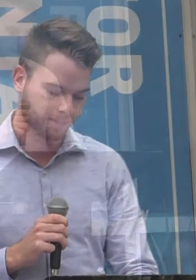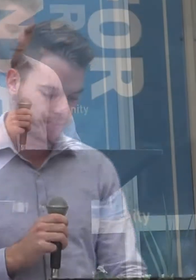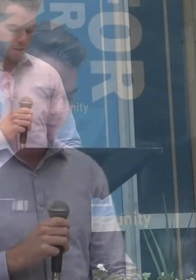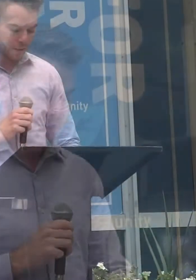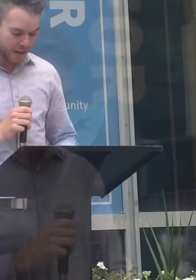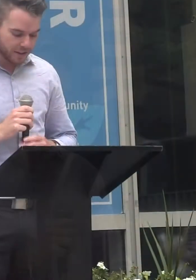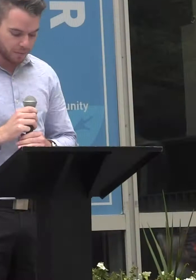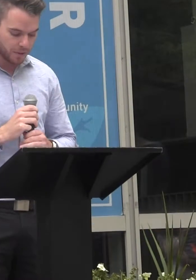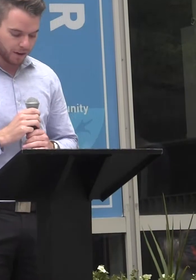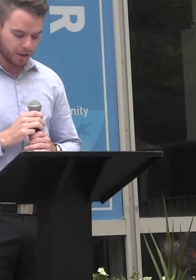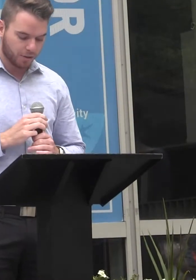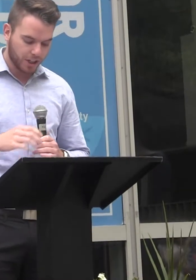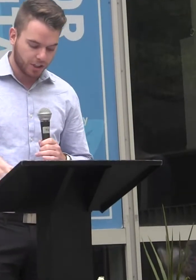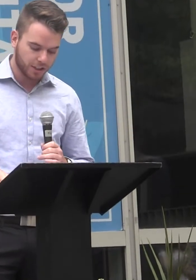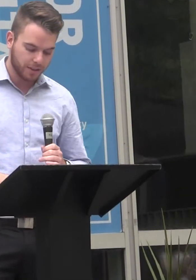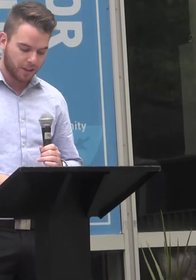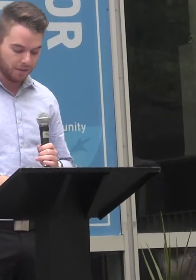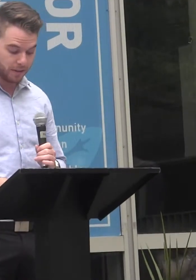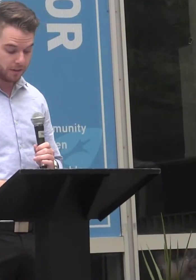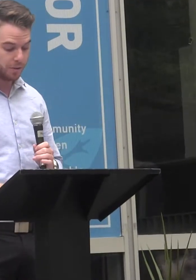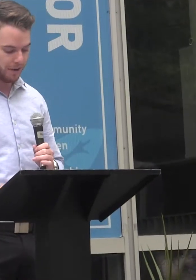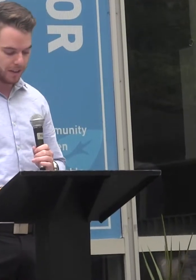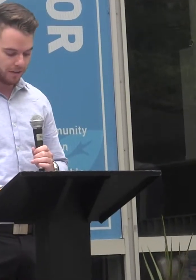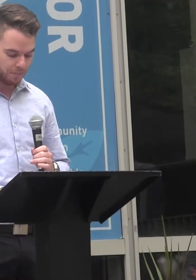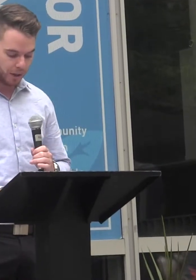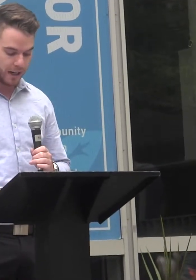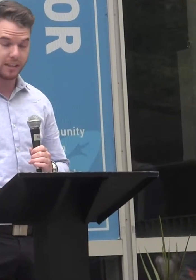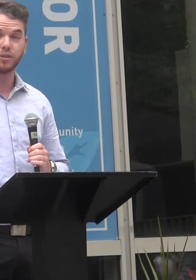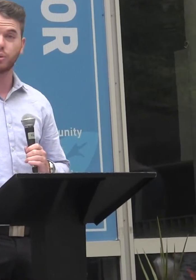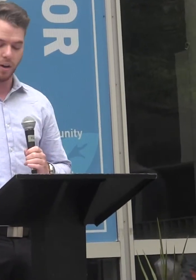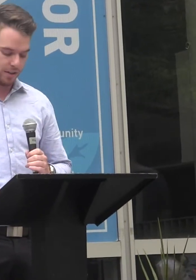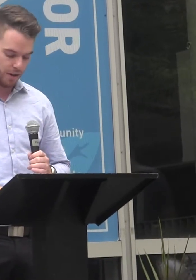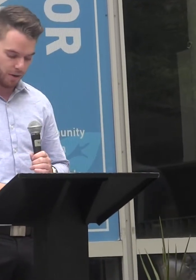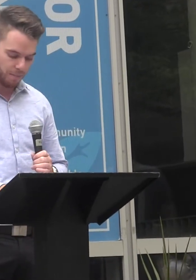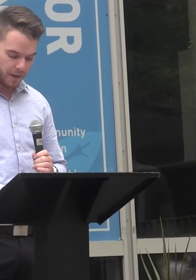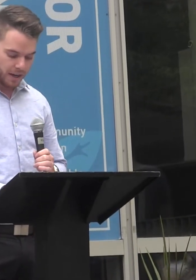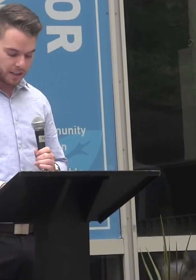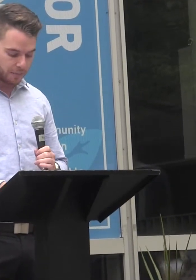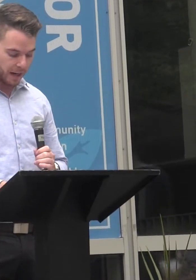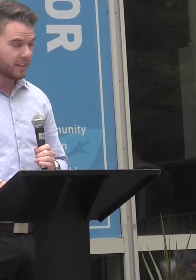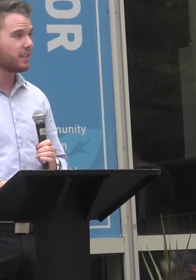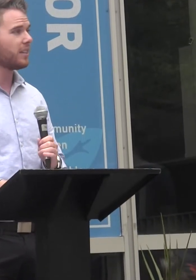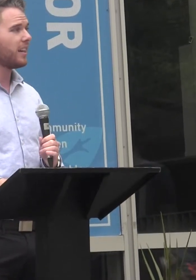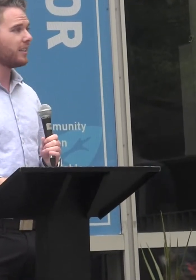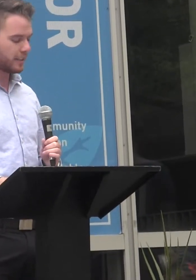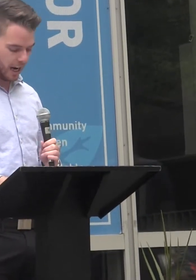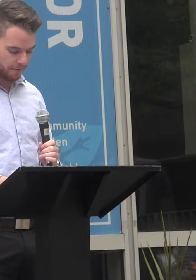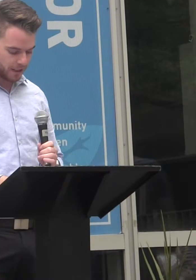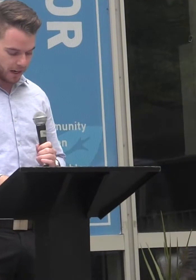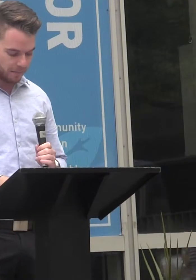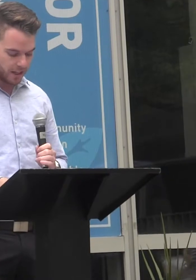Ryerson was very gracious to have given Pride Toronto space and staff time